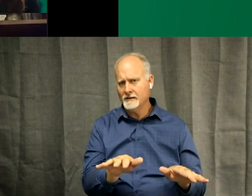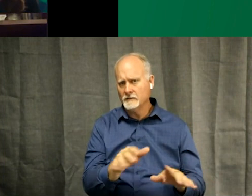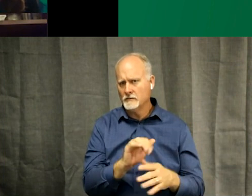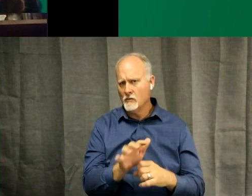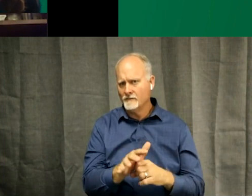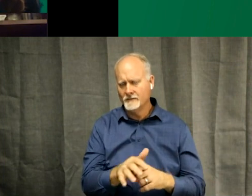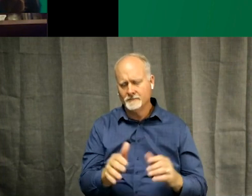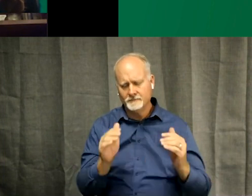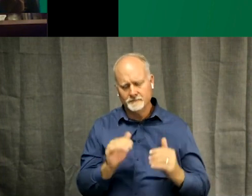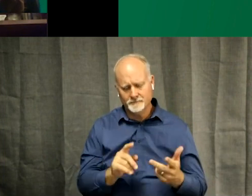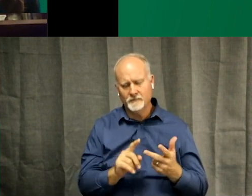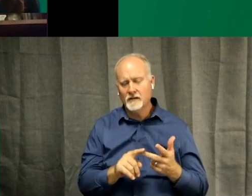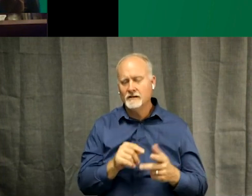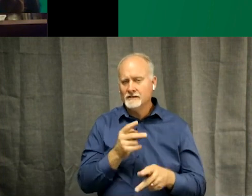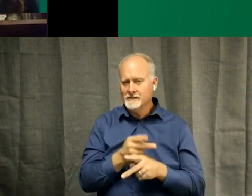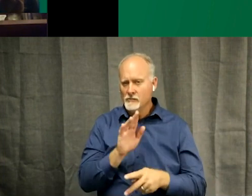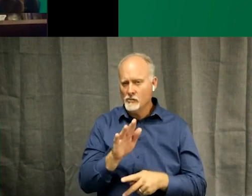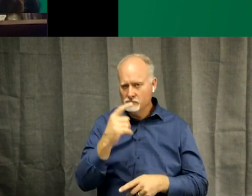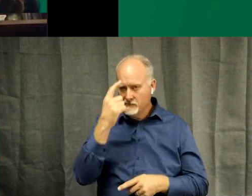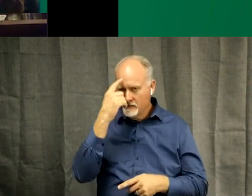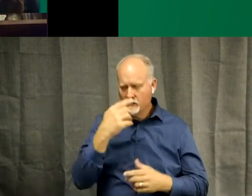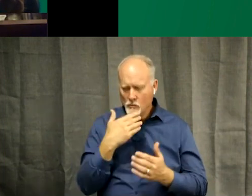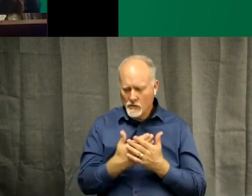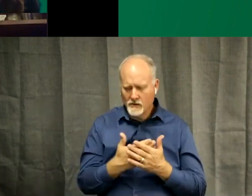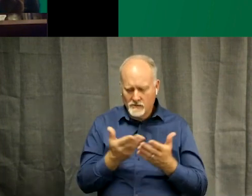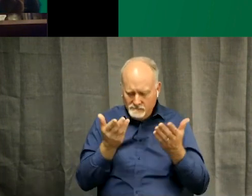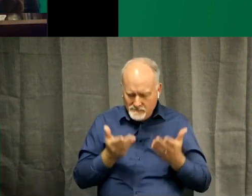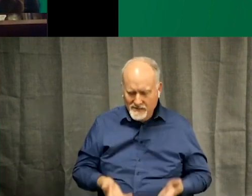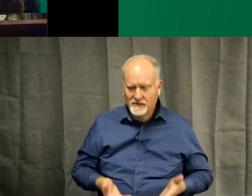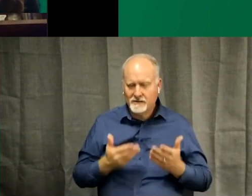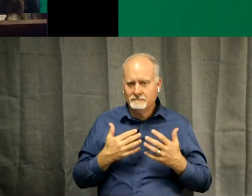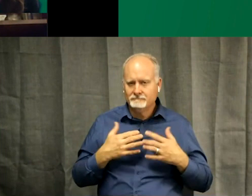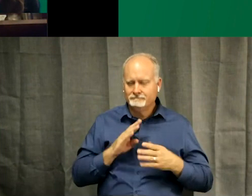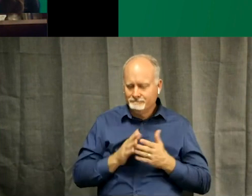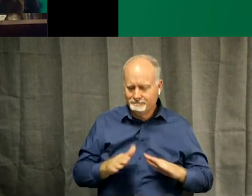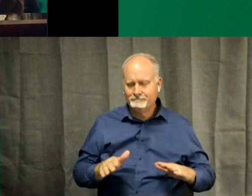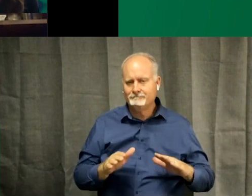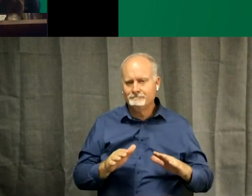your mental health well-being and self-care that enable you to operate more efficiently and for